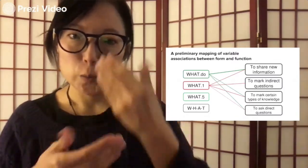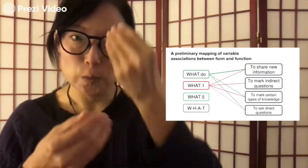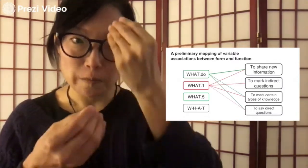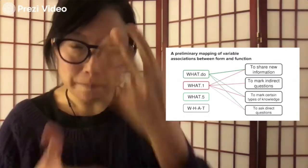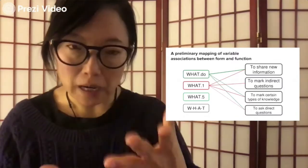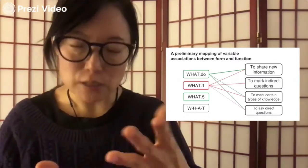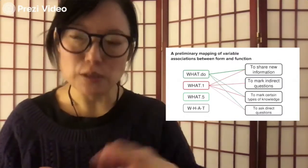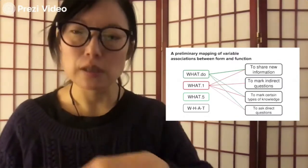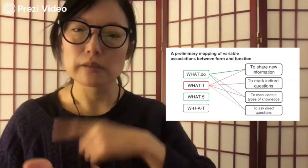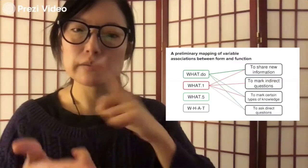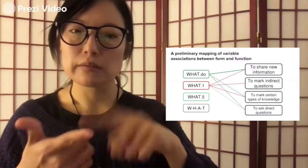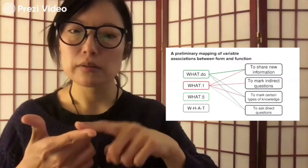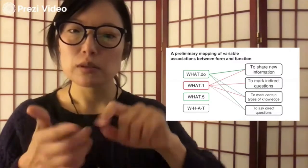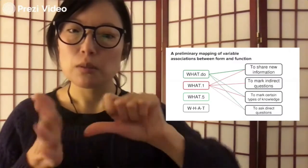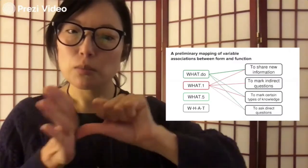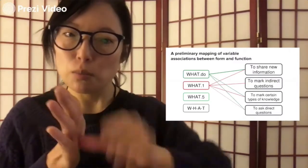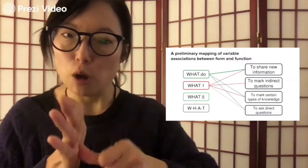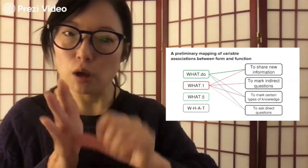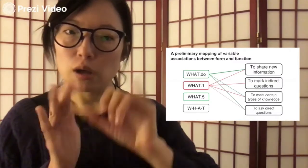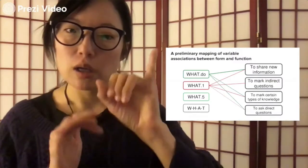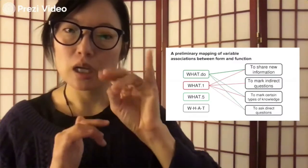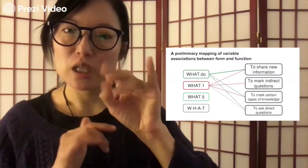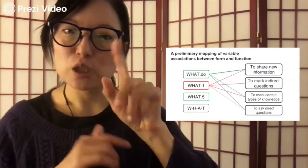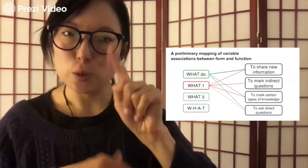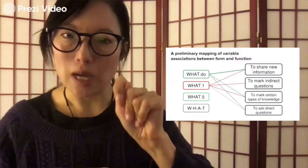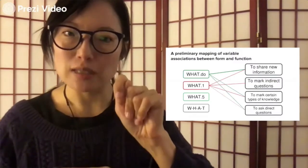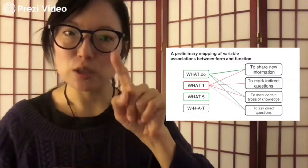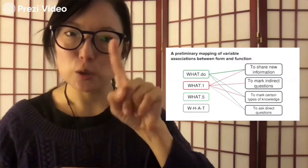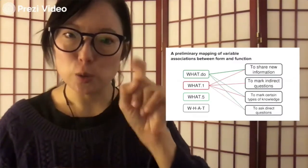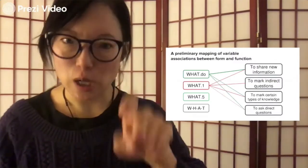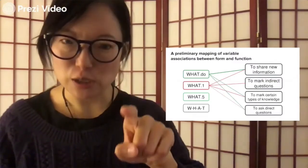few functions, to mark new information, to mark indirect